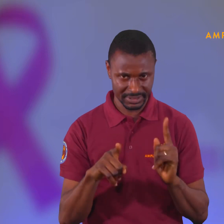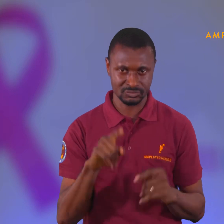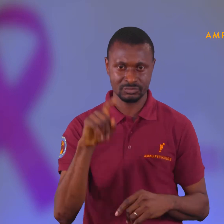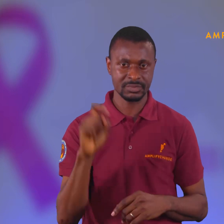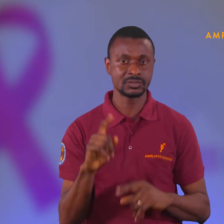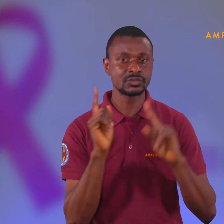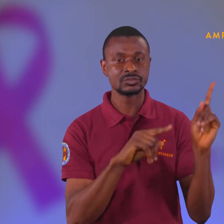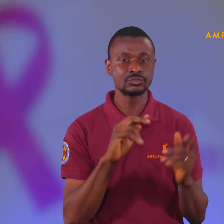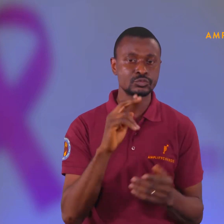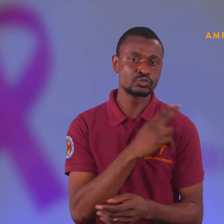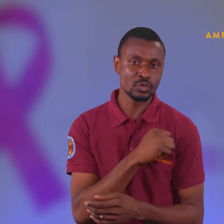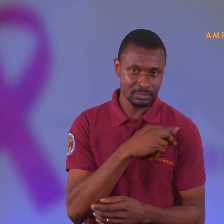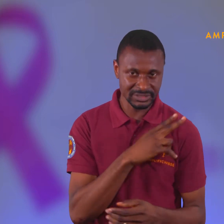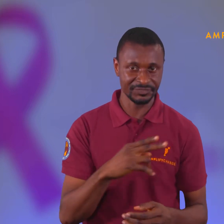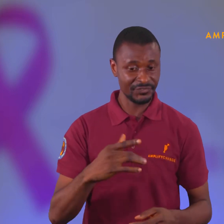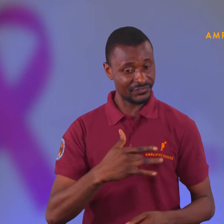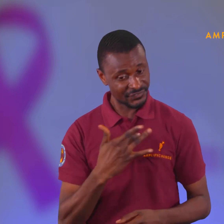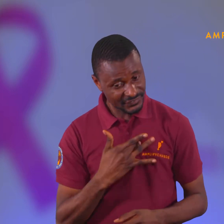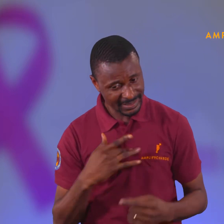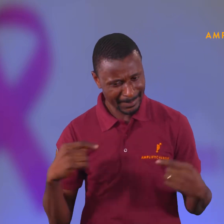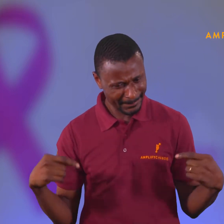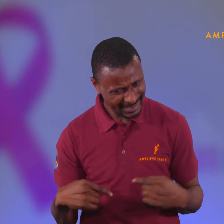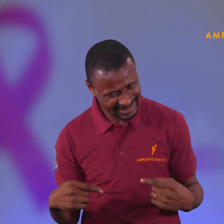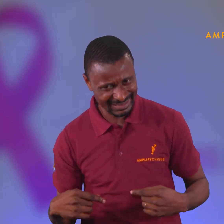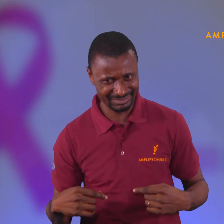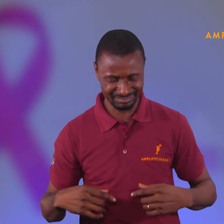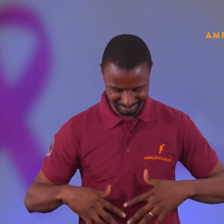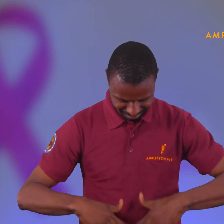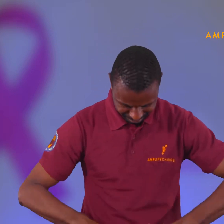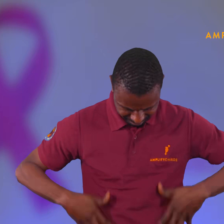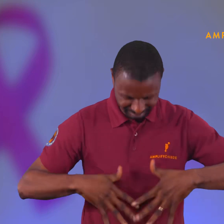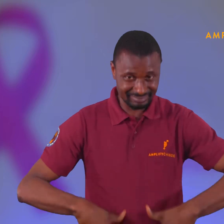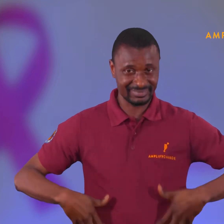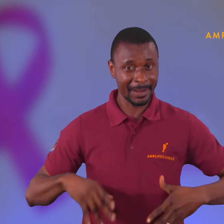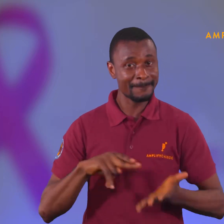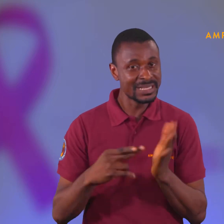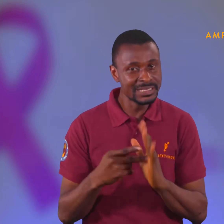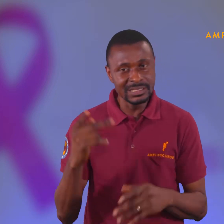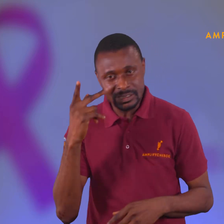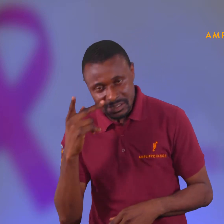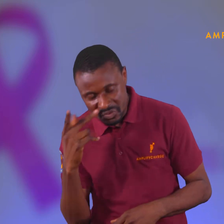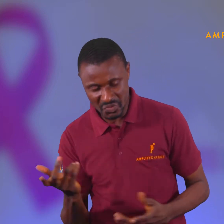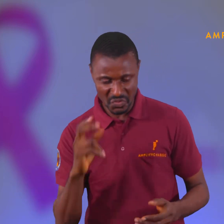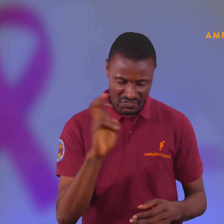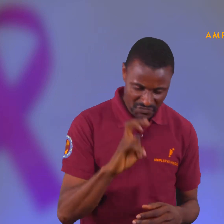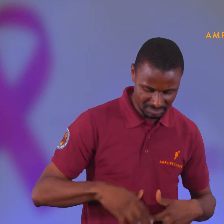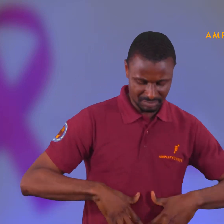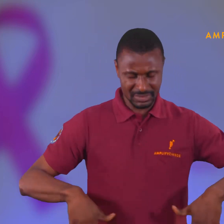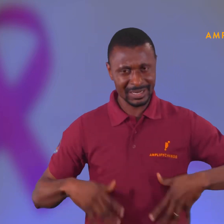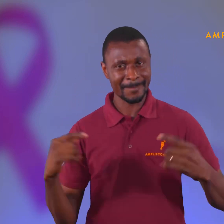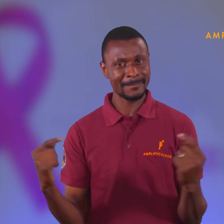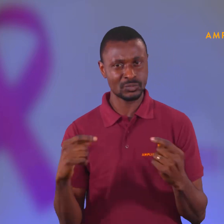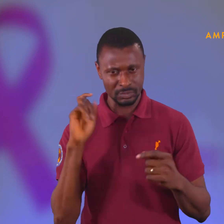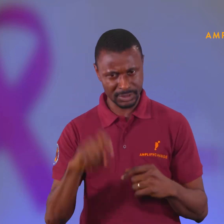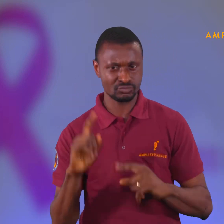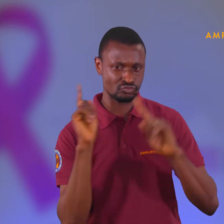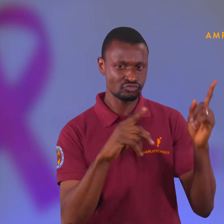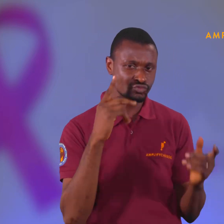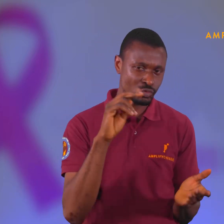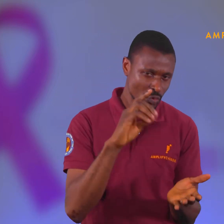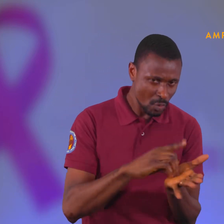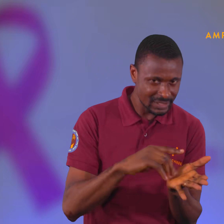But you have to attend a hospital for check up with a doctor if you feel pains while urinating, have abdominal pains, feel unwell or suspect of being infected with STI.